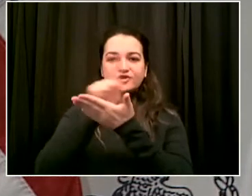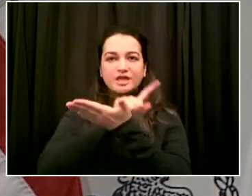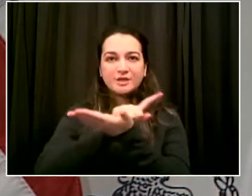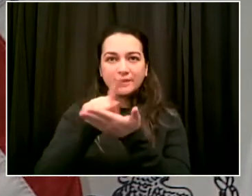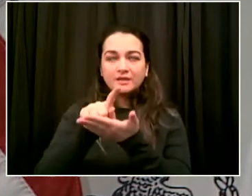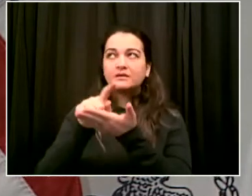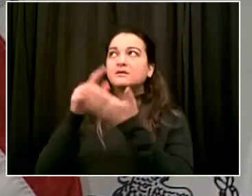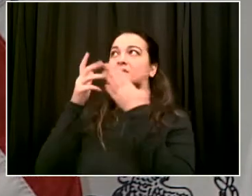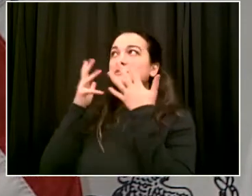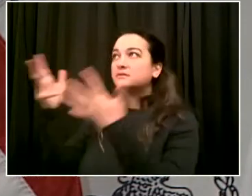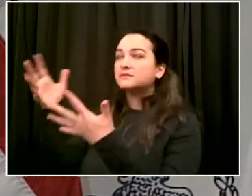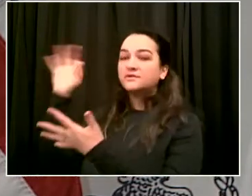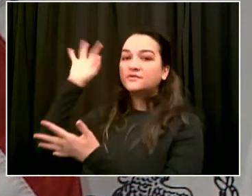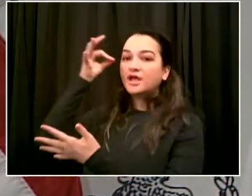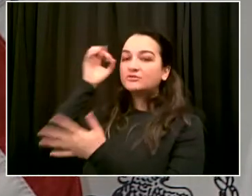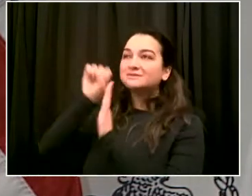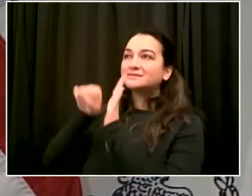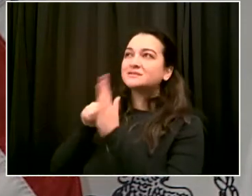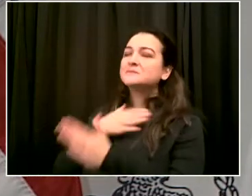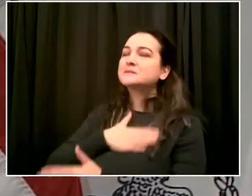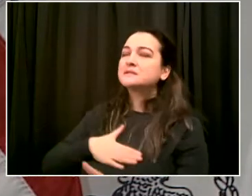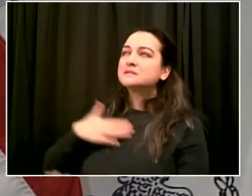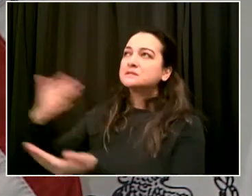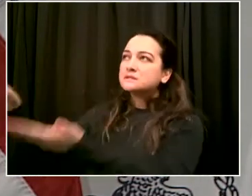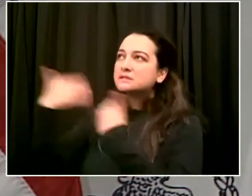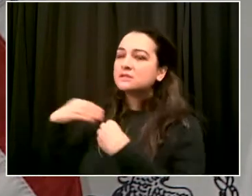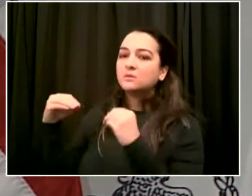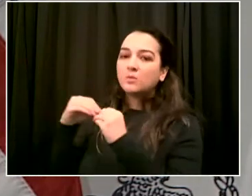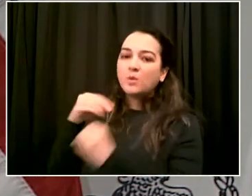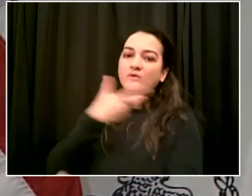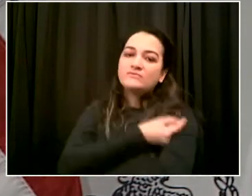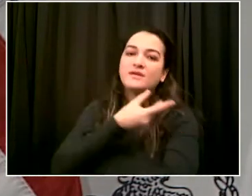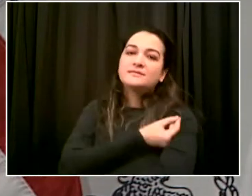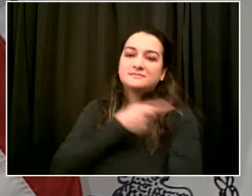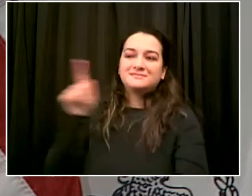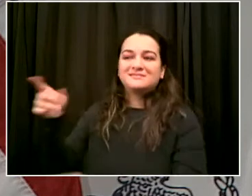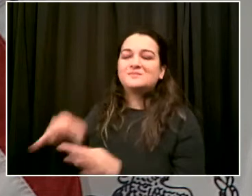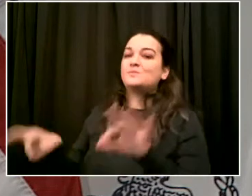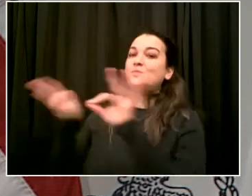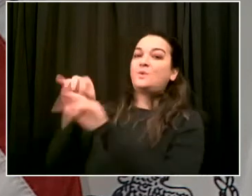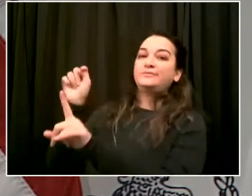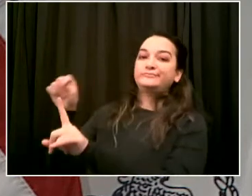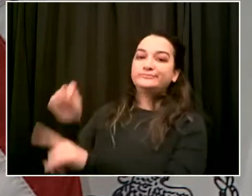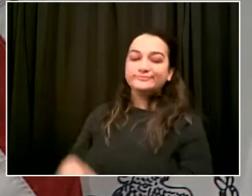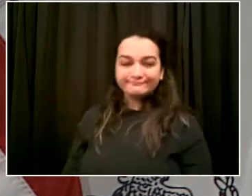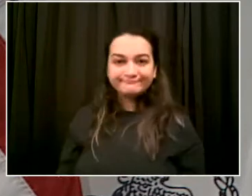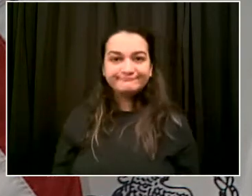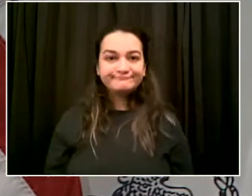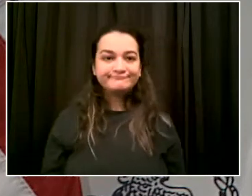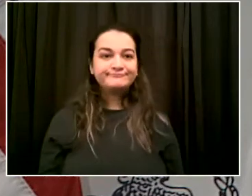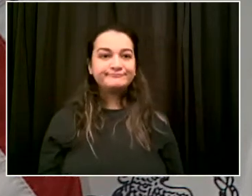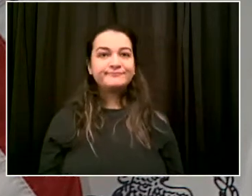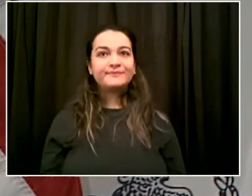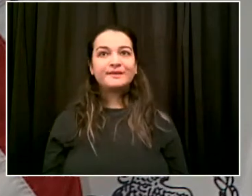STARTS TO AFFECT THE OVERALL ENVIRONMENT IF WE HAVE THE VACCINE TO GO WITH APPEARED SO THAT'S HER WERE GOING TO TALK ABOUT INCESSANTLY UNTIL WE GET THE